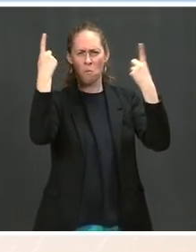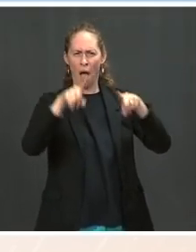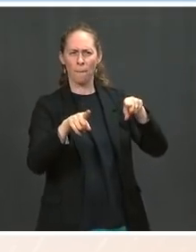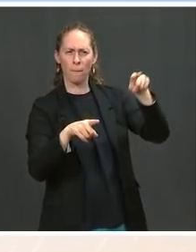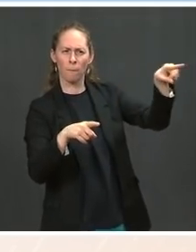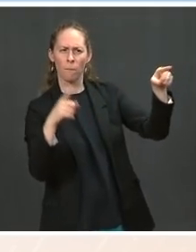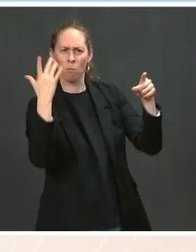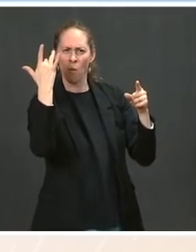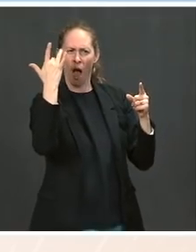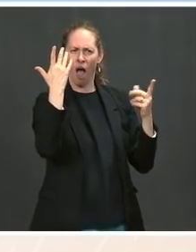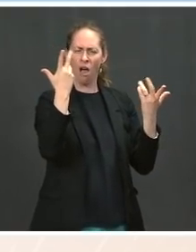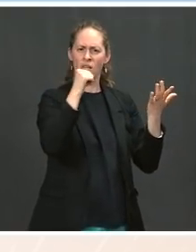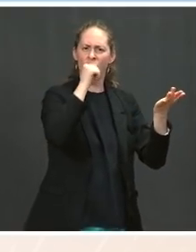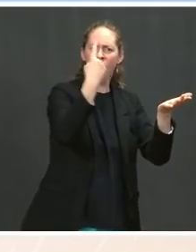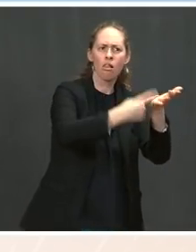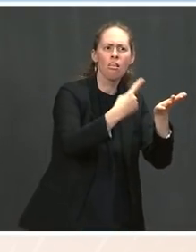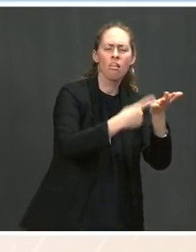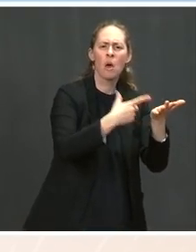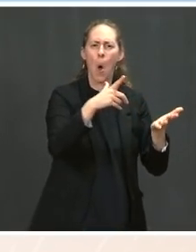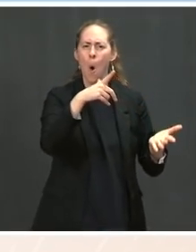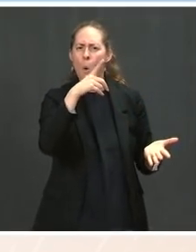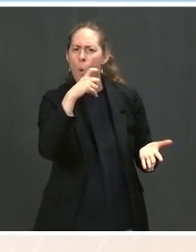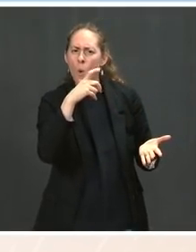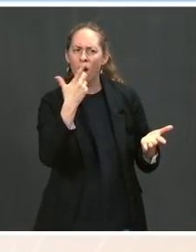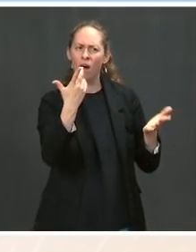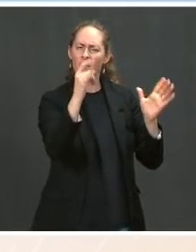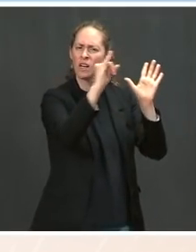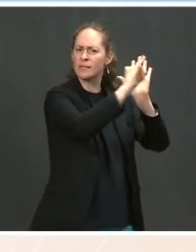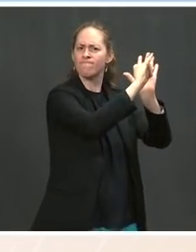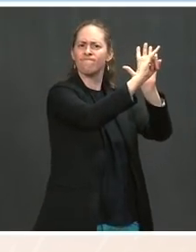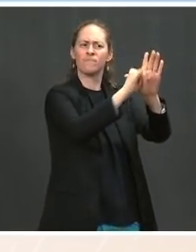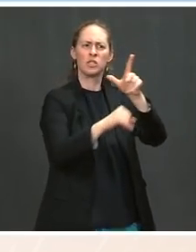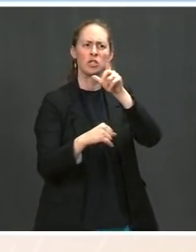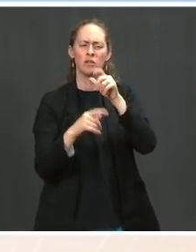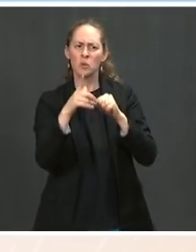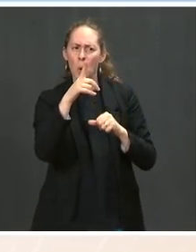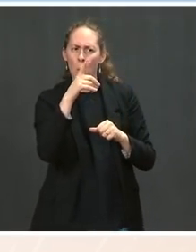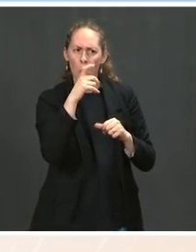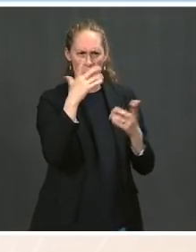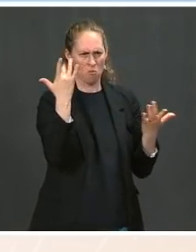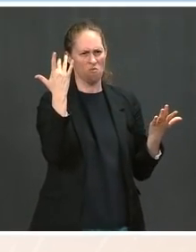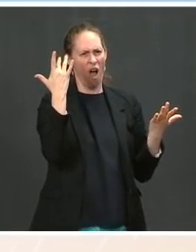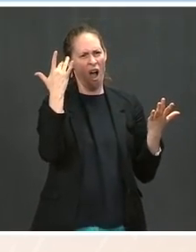who did it, what its implications could be for American policy? Ms. Psaki: Well, public curiosity